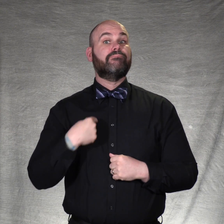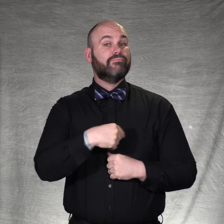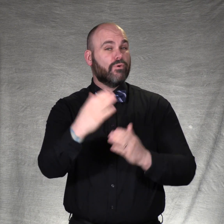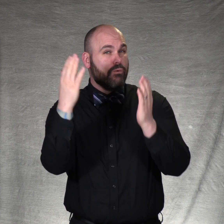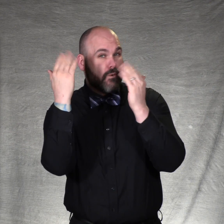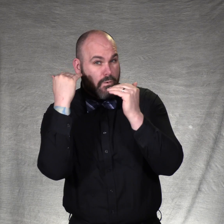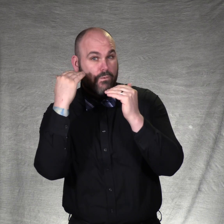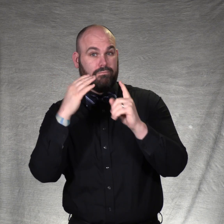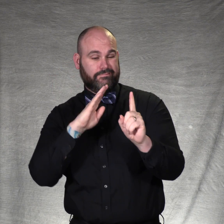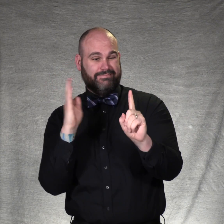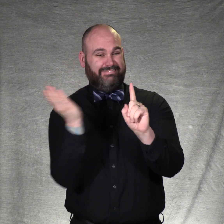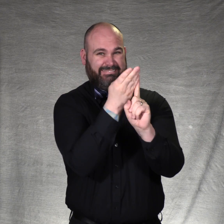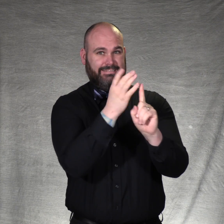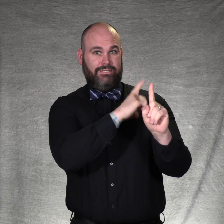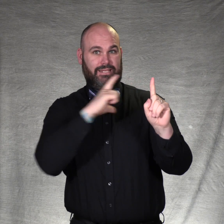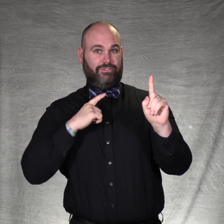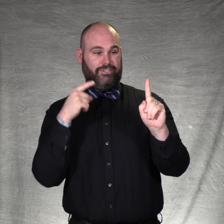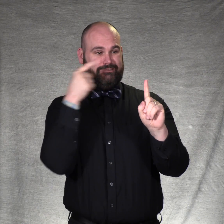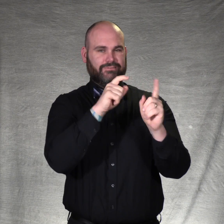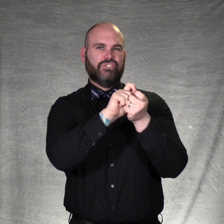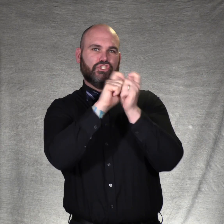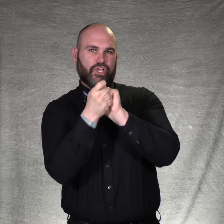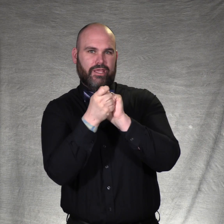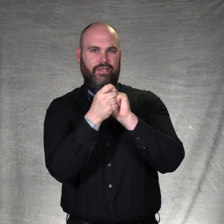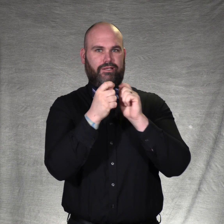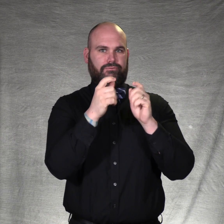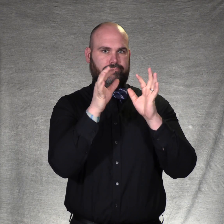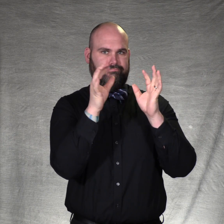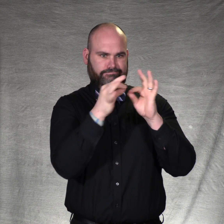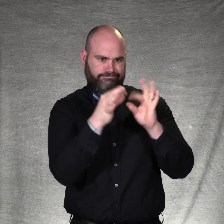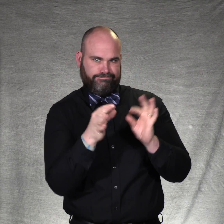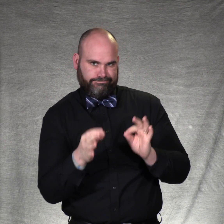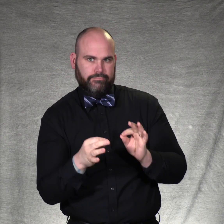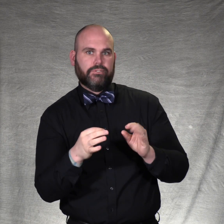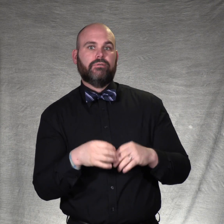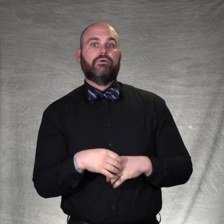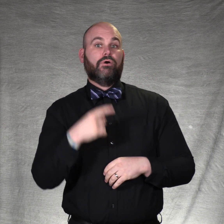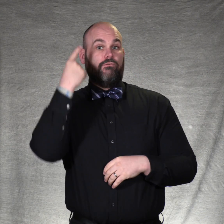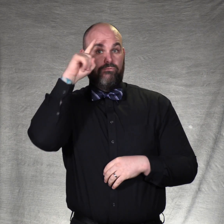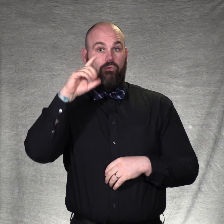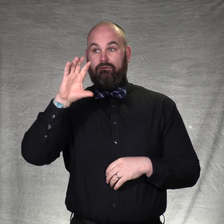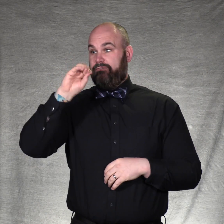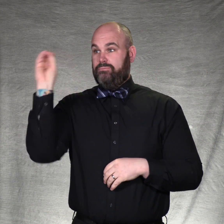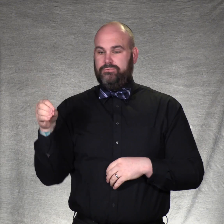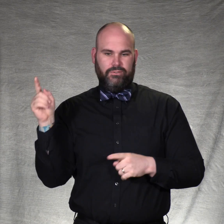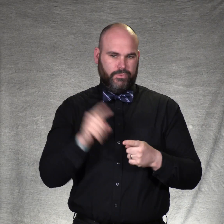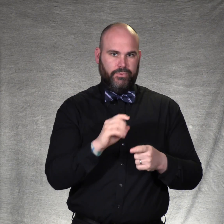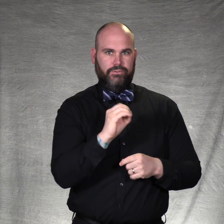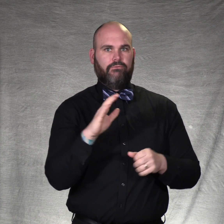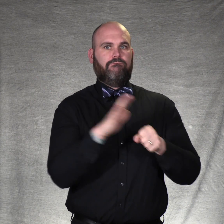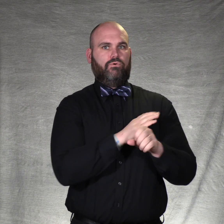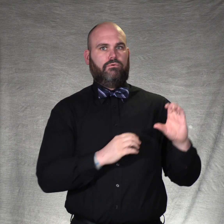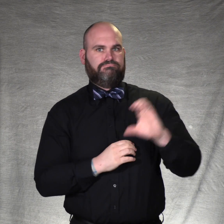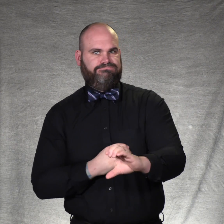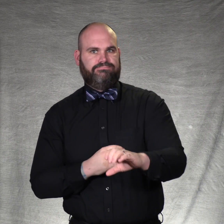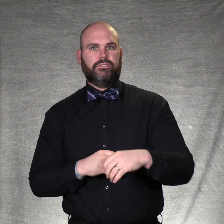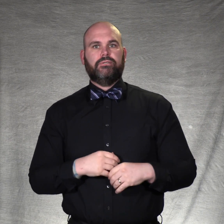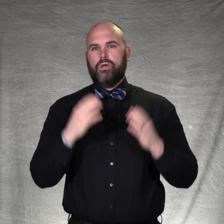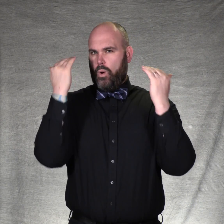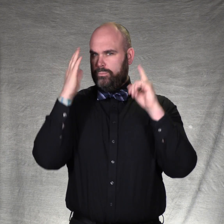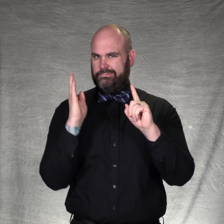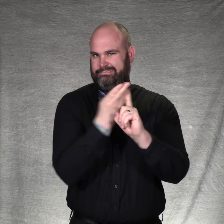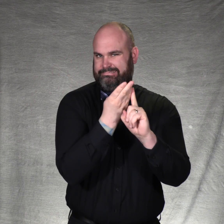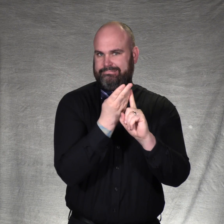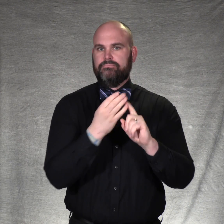We are still hoping to convince legislators not to require agencies to pay 50% of the costs of accommodations.